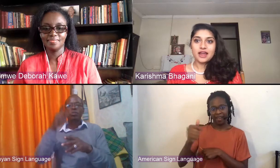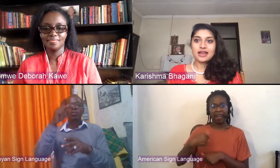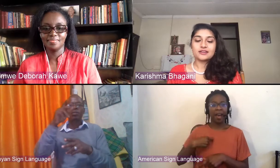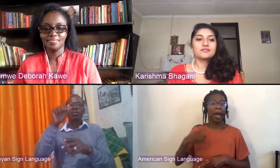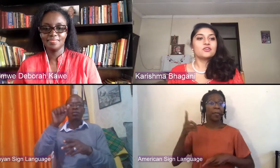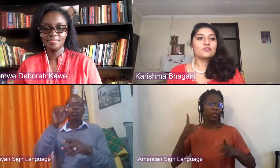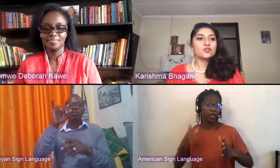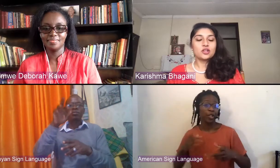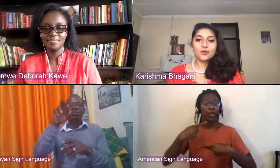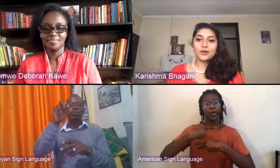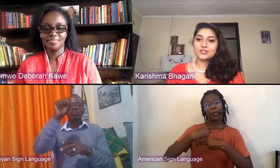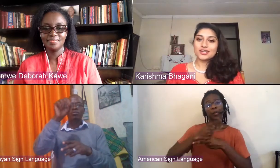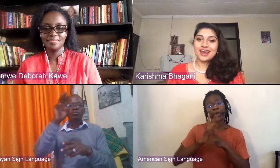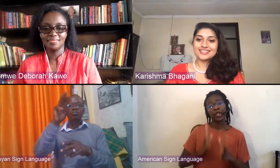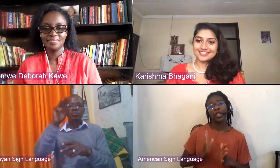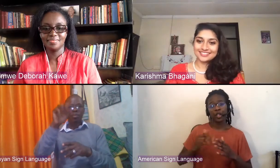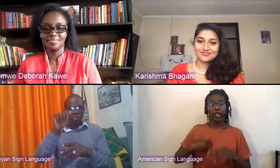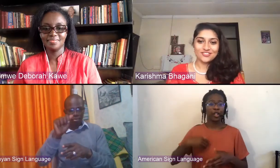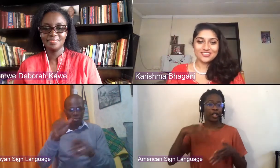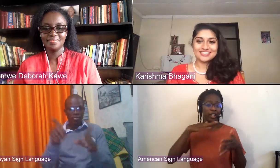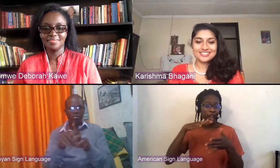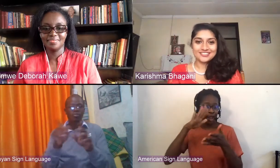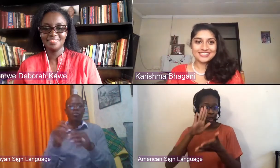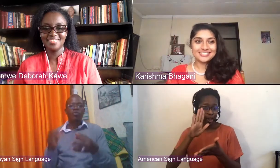and the official question asker of this series.